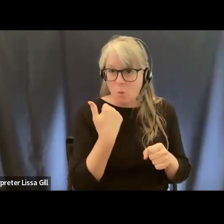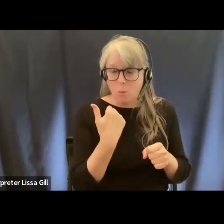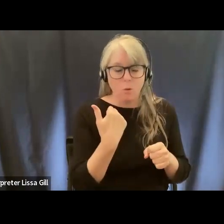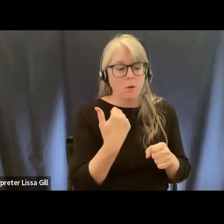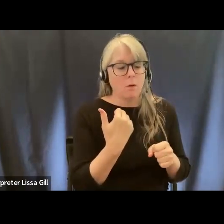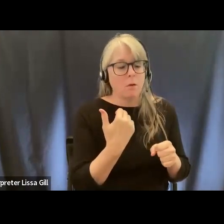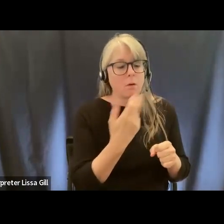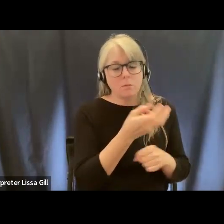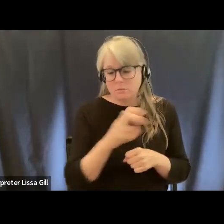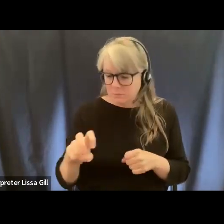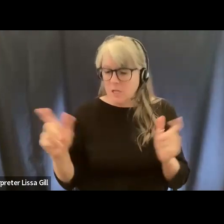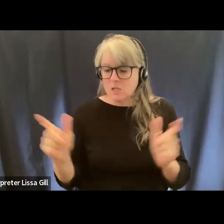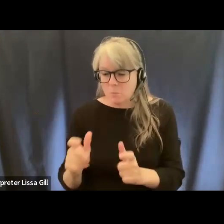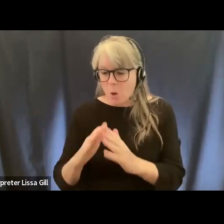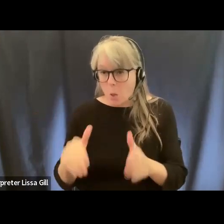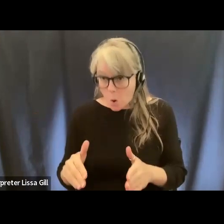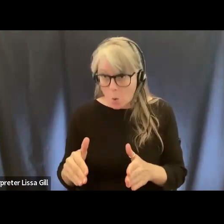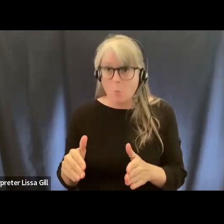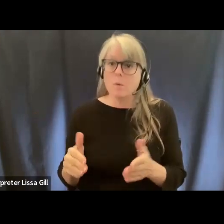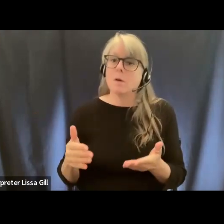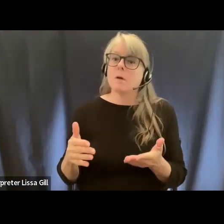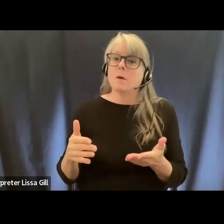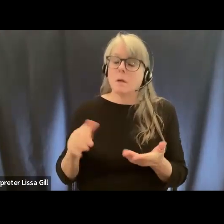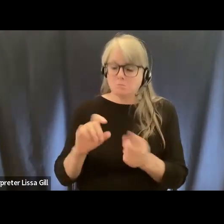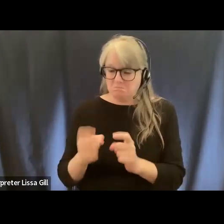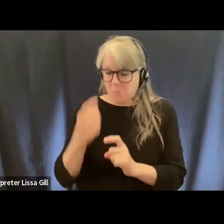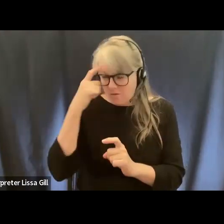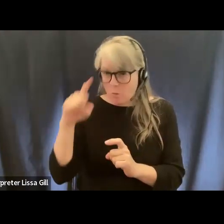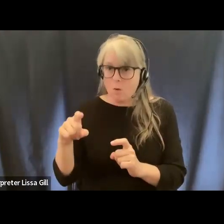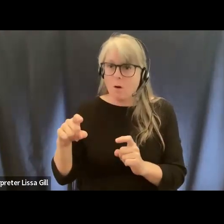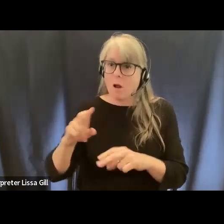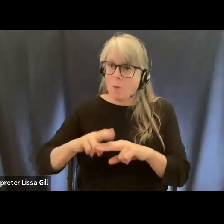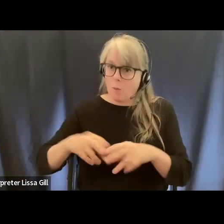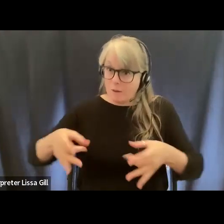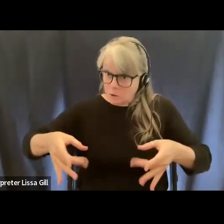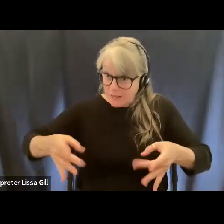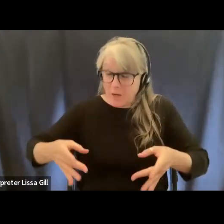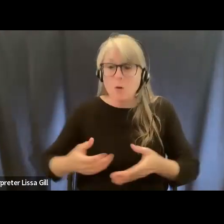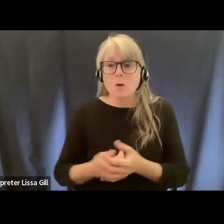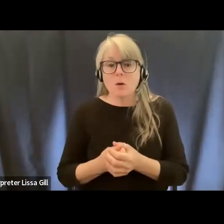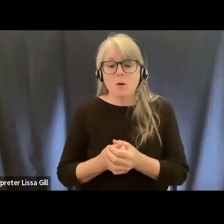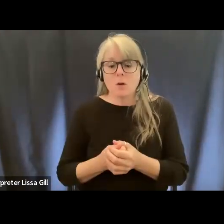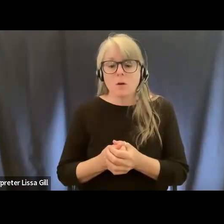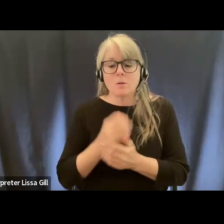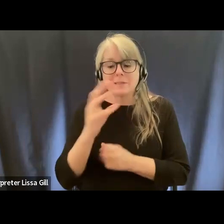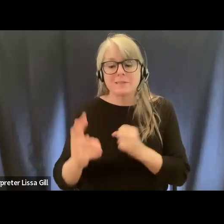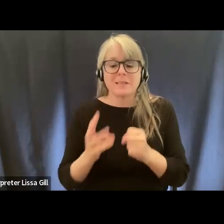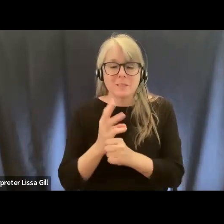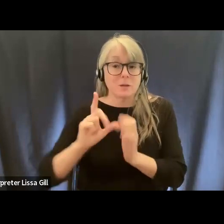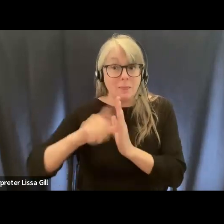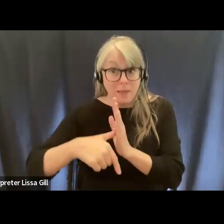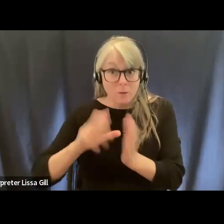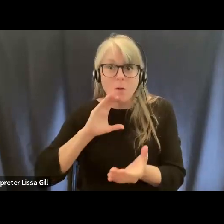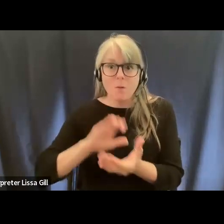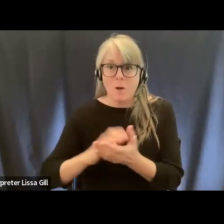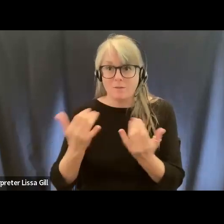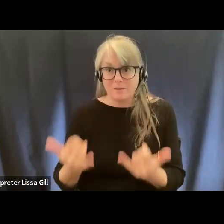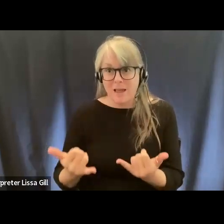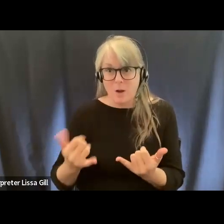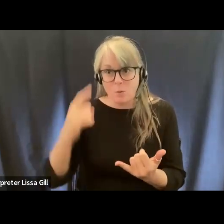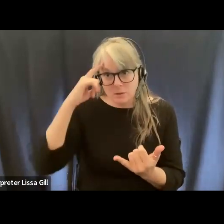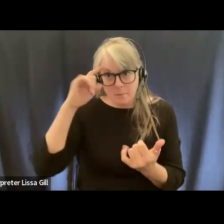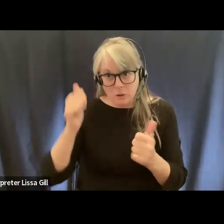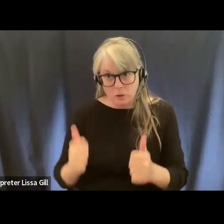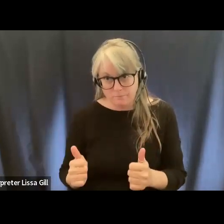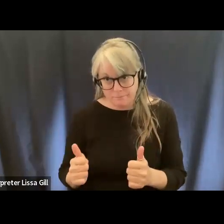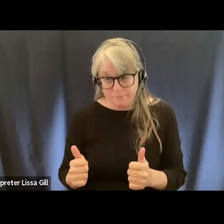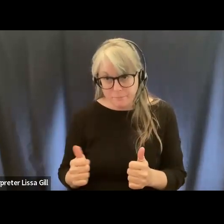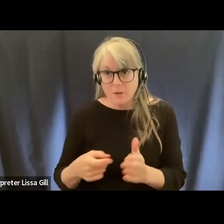But unfortunately, 6 years later, the wife is now gotten dementia and they require. 24 h care.